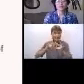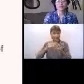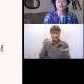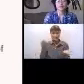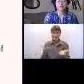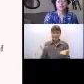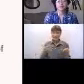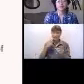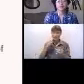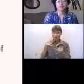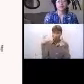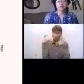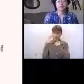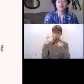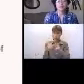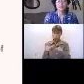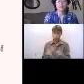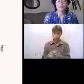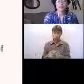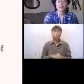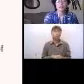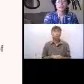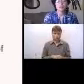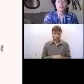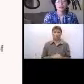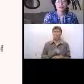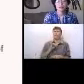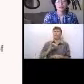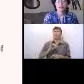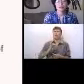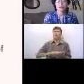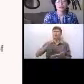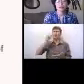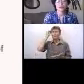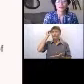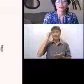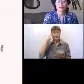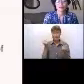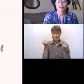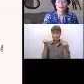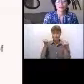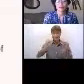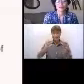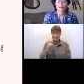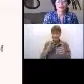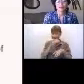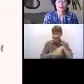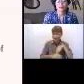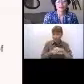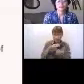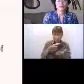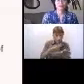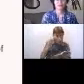that folks that we're not used to understanding and learning about. Sometimes, we understand